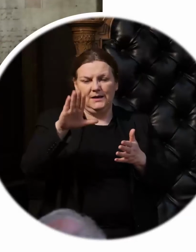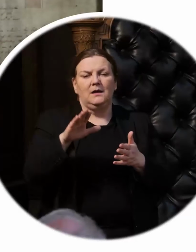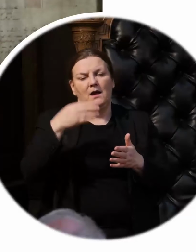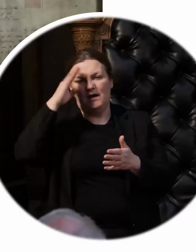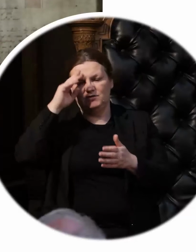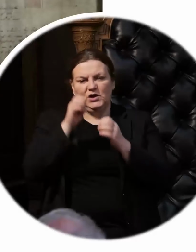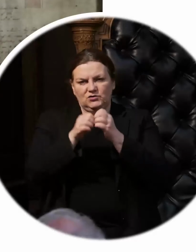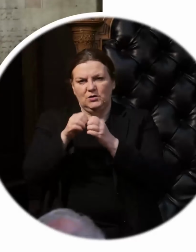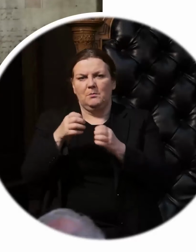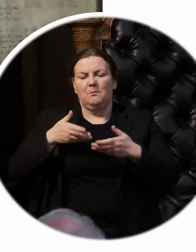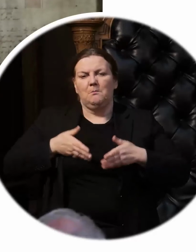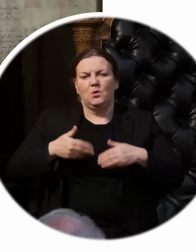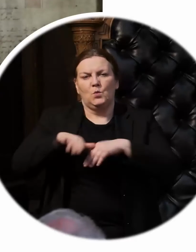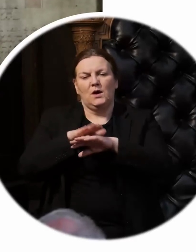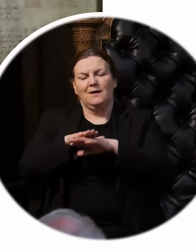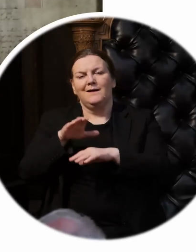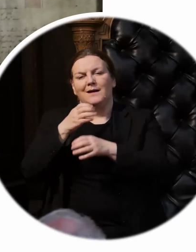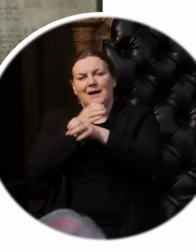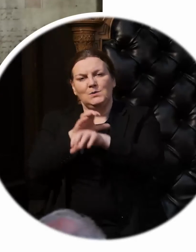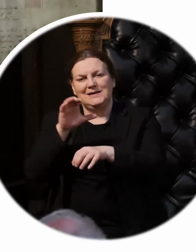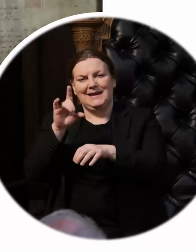and this is his original design drawing for the shed.